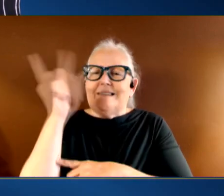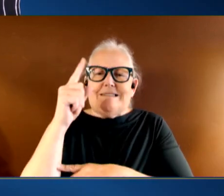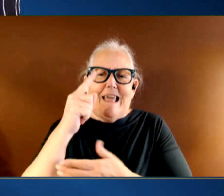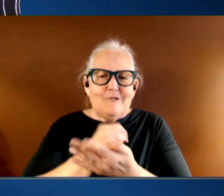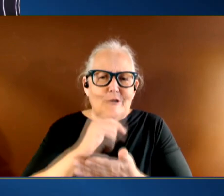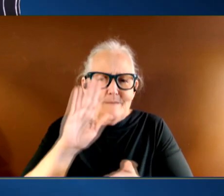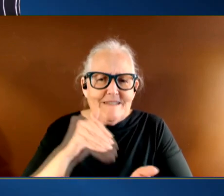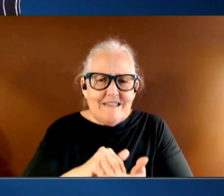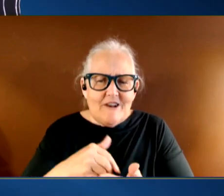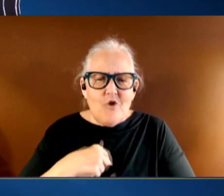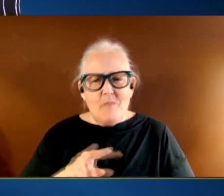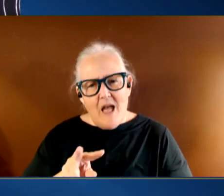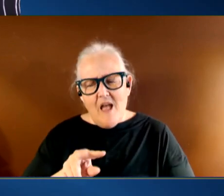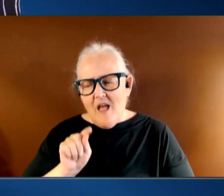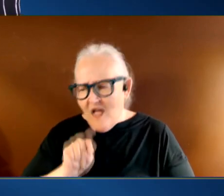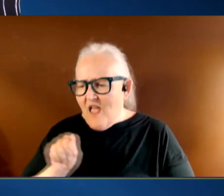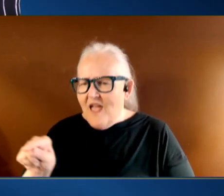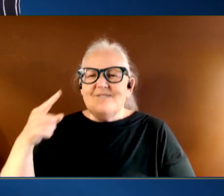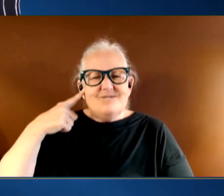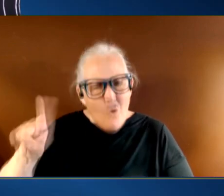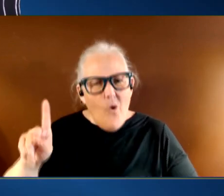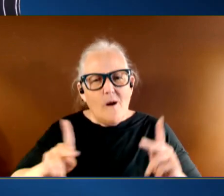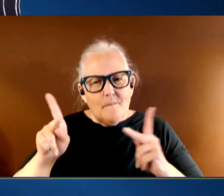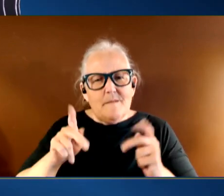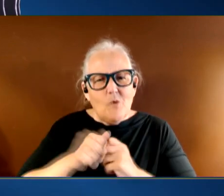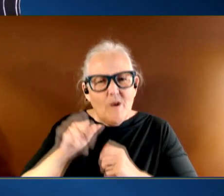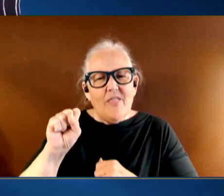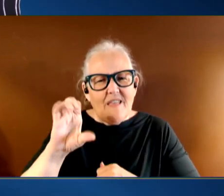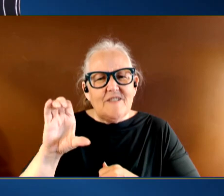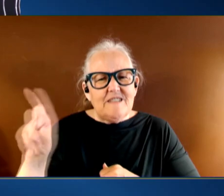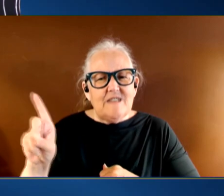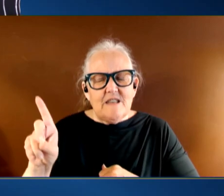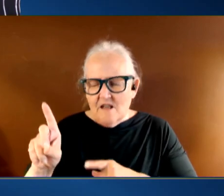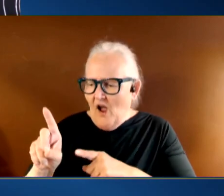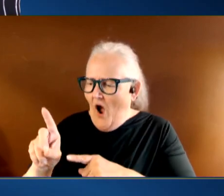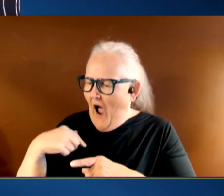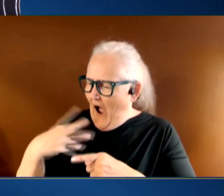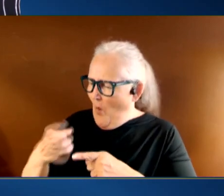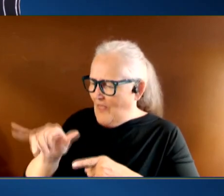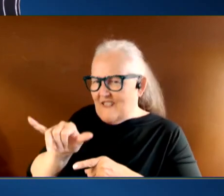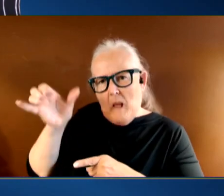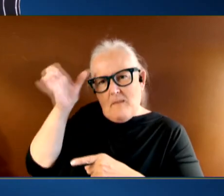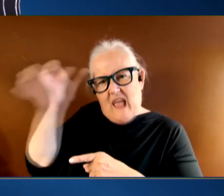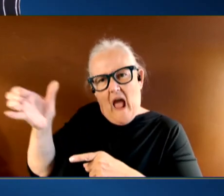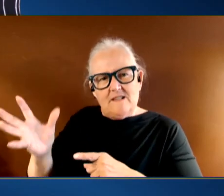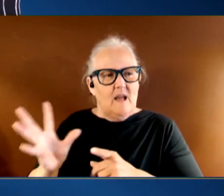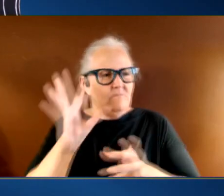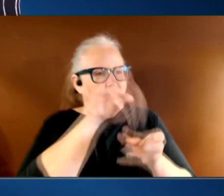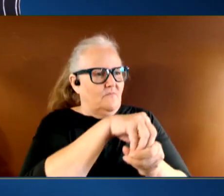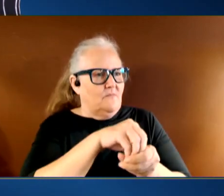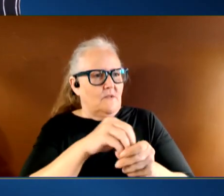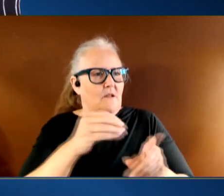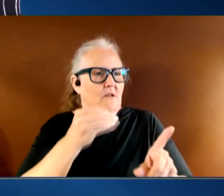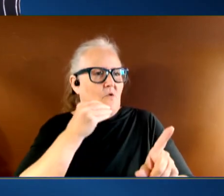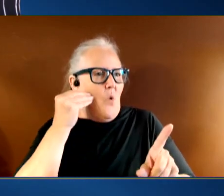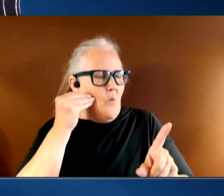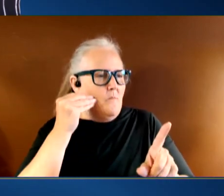if I could get this back in my hometown, not only for me, but for the warriors coming behind me,